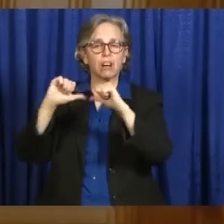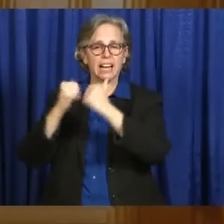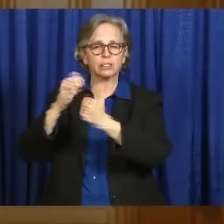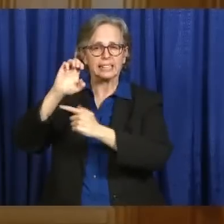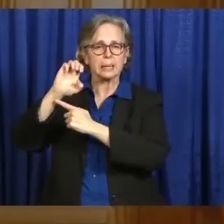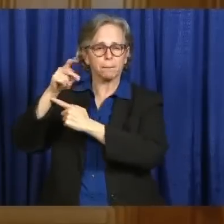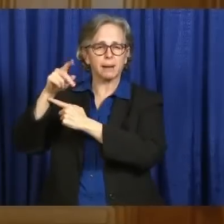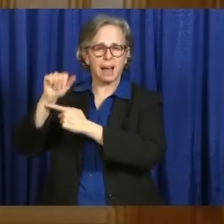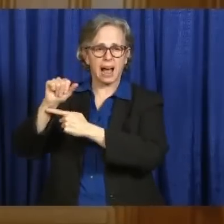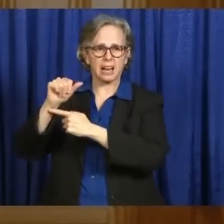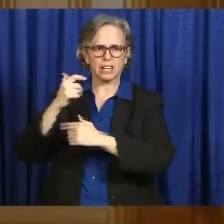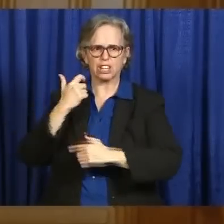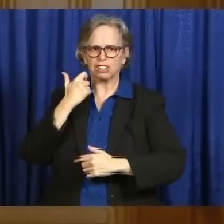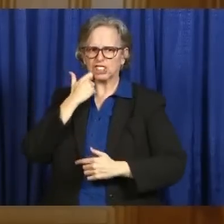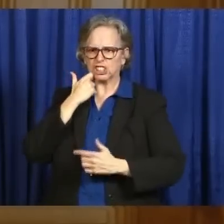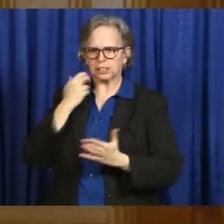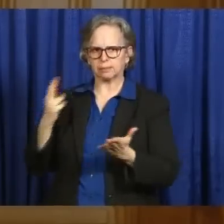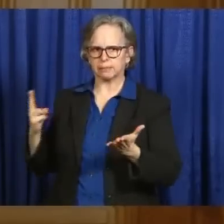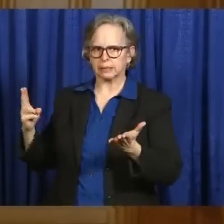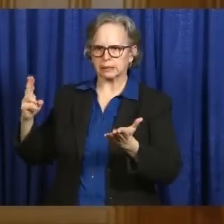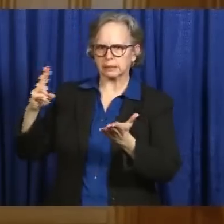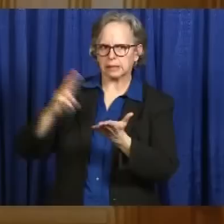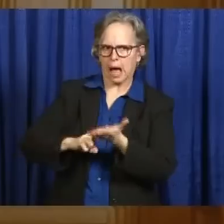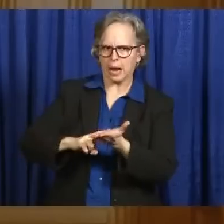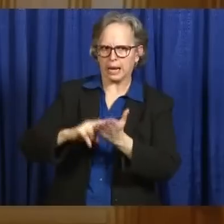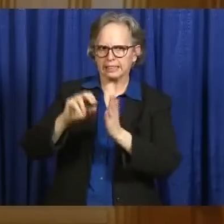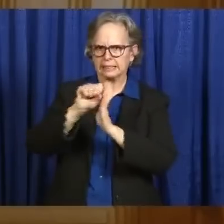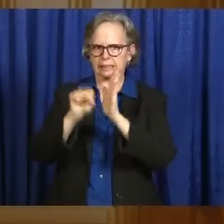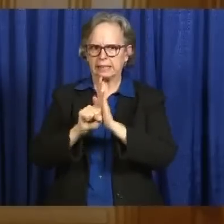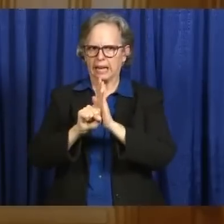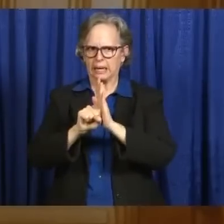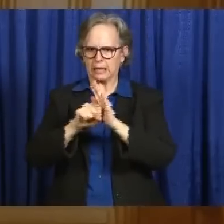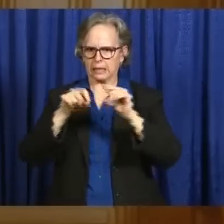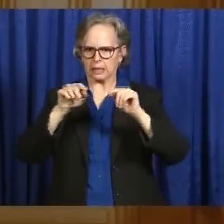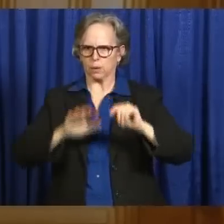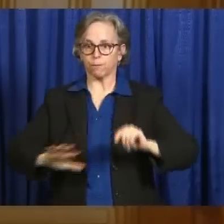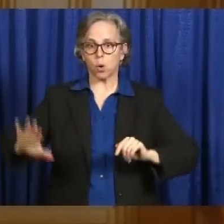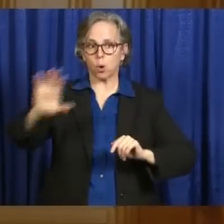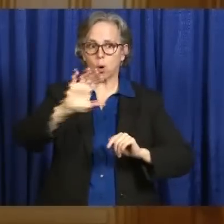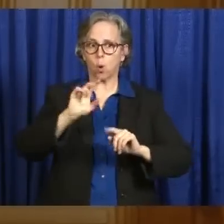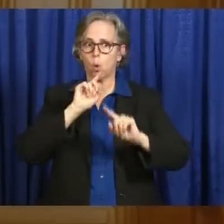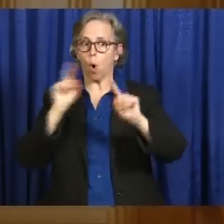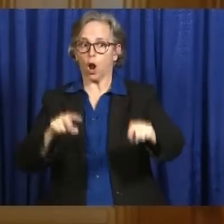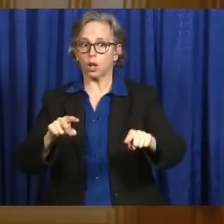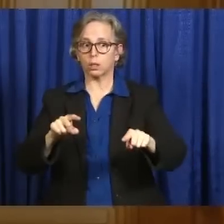OUR DIRECTOR OF THE OHIO ENVIRONMENTAL PROTECTION AGENCY, ROY STEPHENSON, HAS